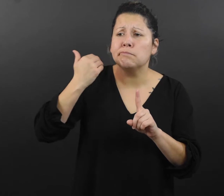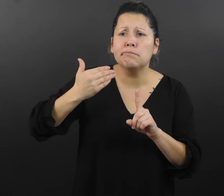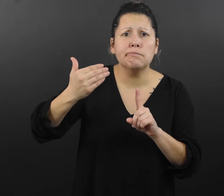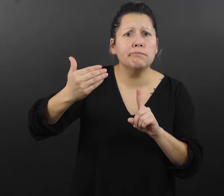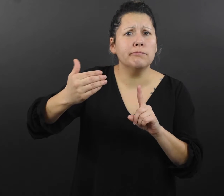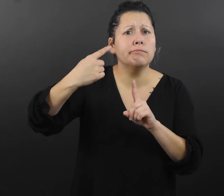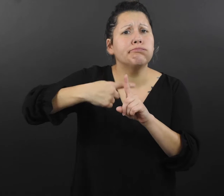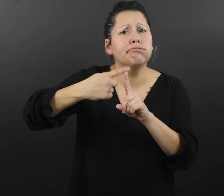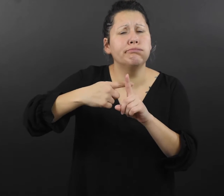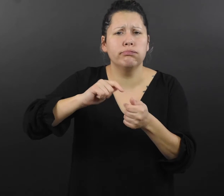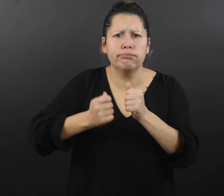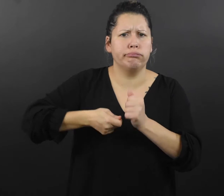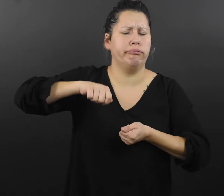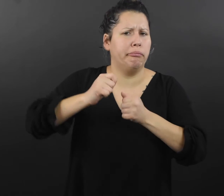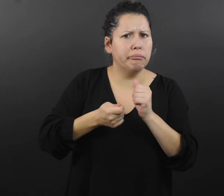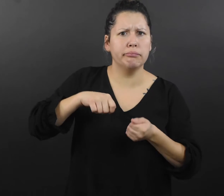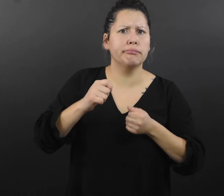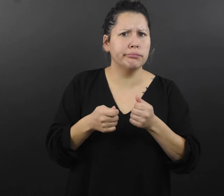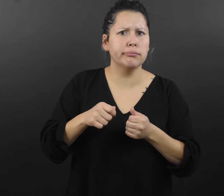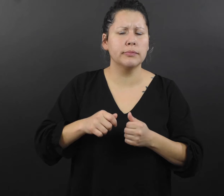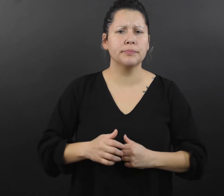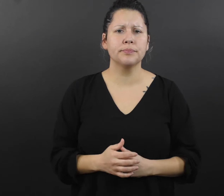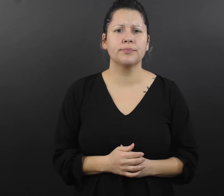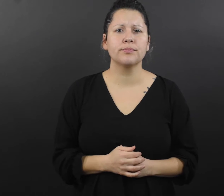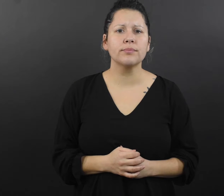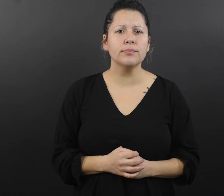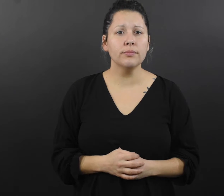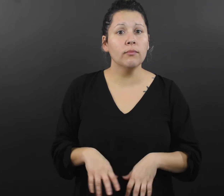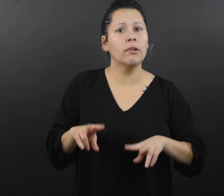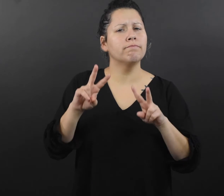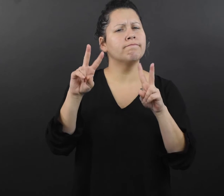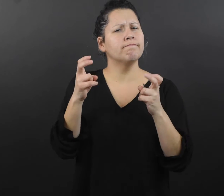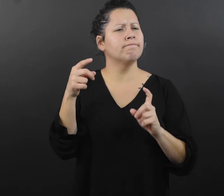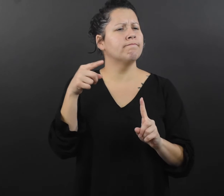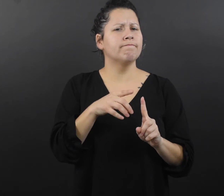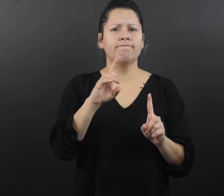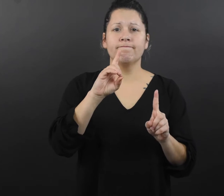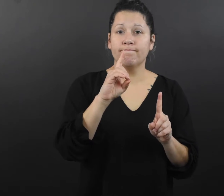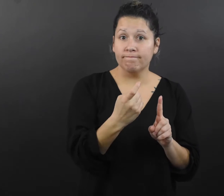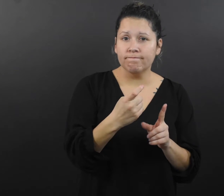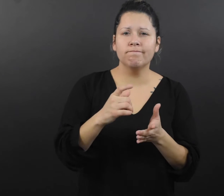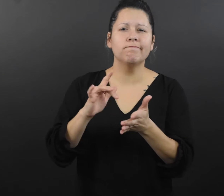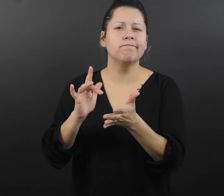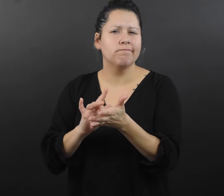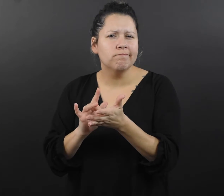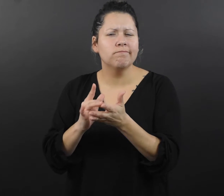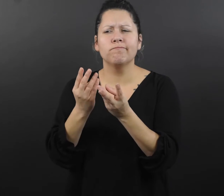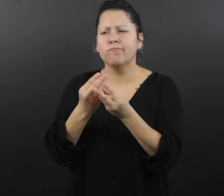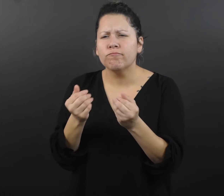● Changes in menstrual period cycles Diagnosis and treatment